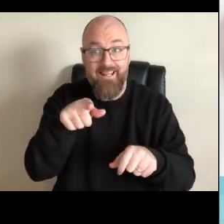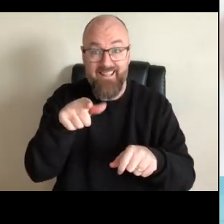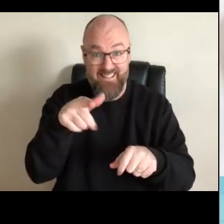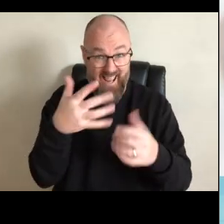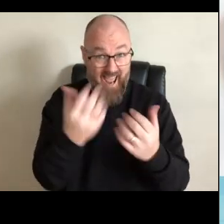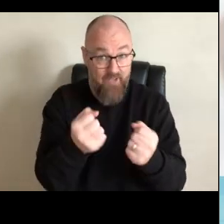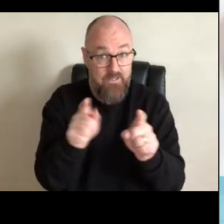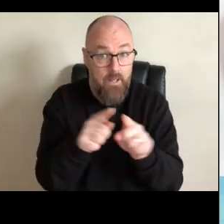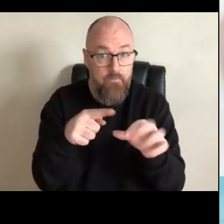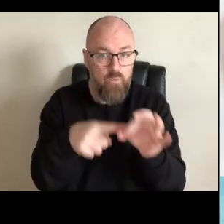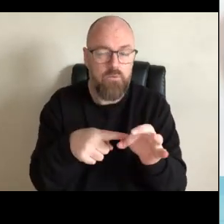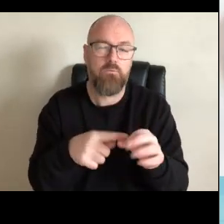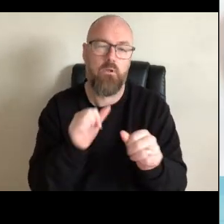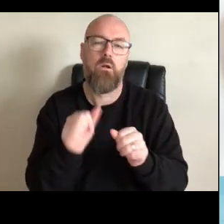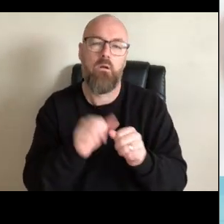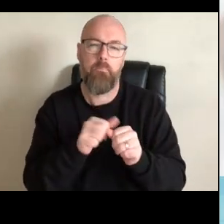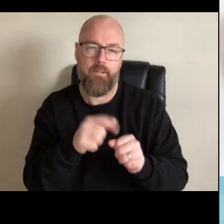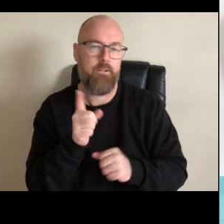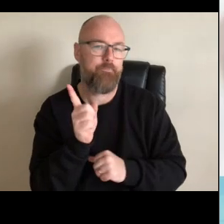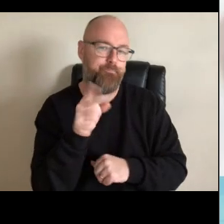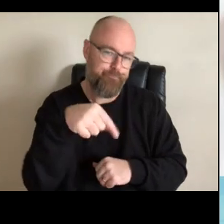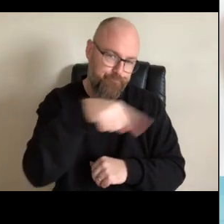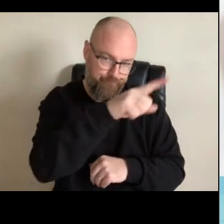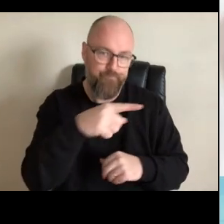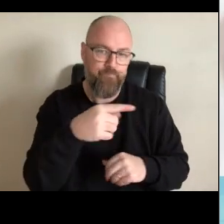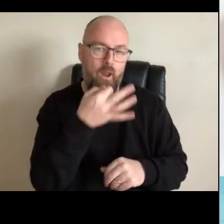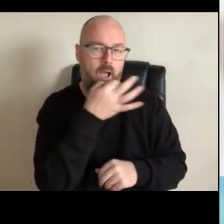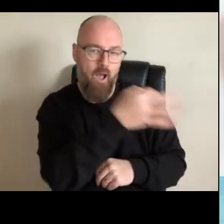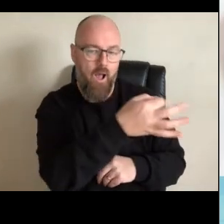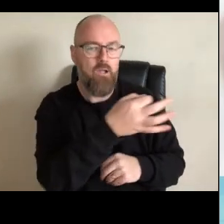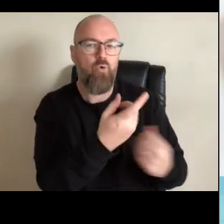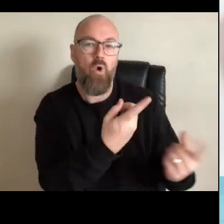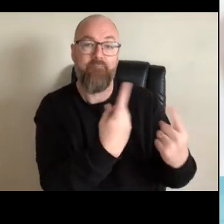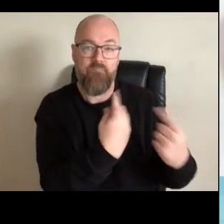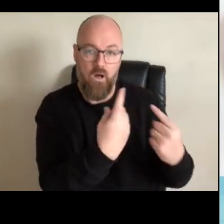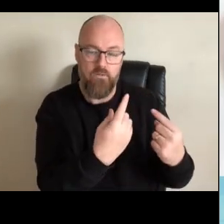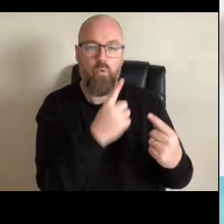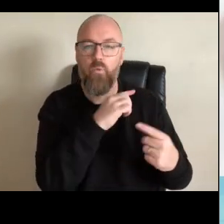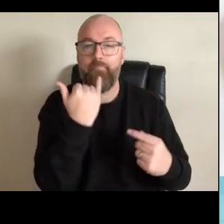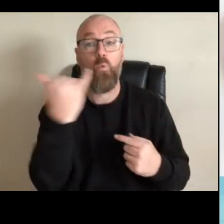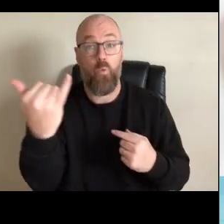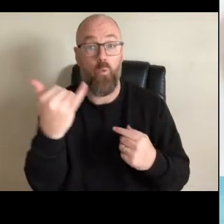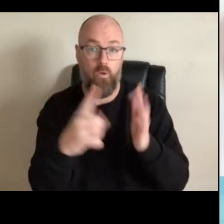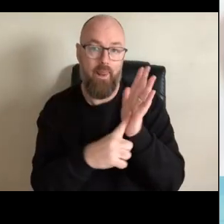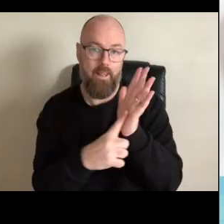around accessing legal advice through legal aid is probably a really a good idea for that client